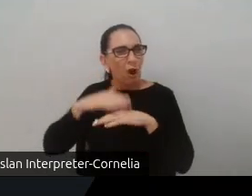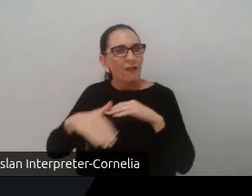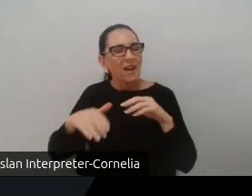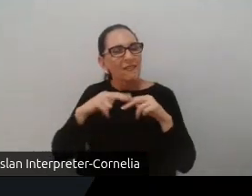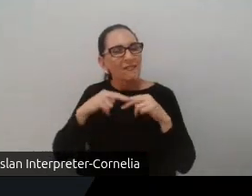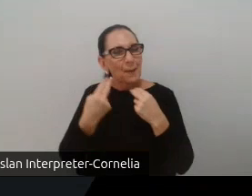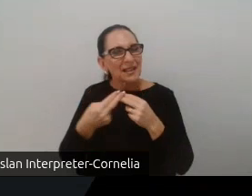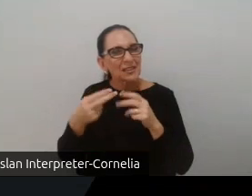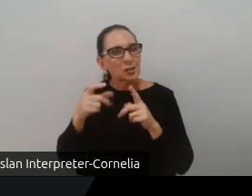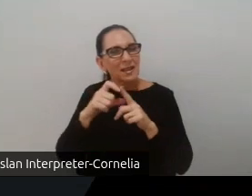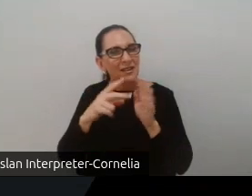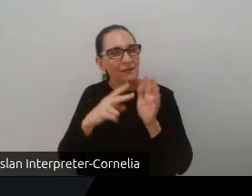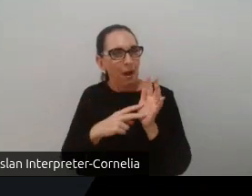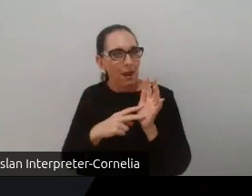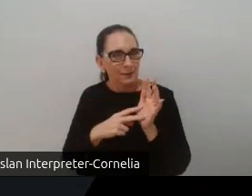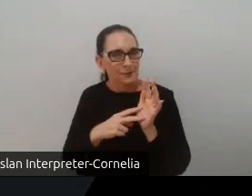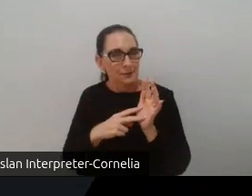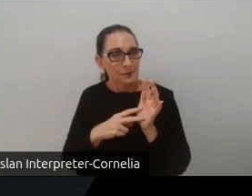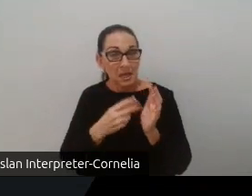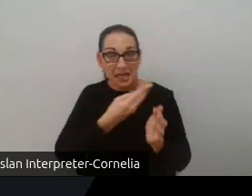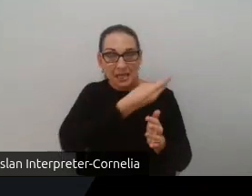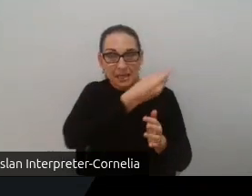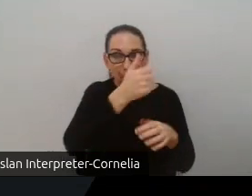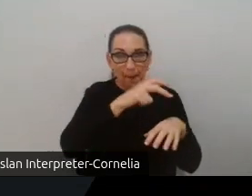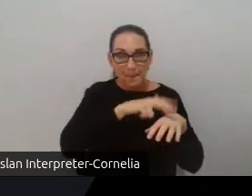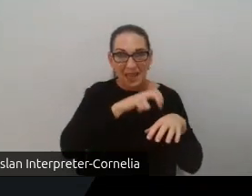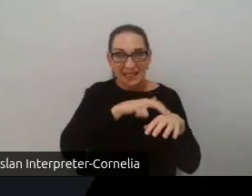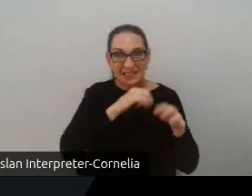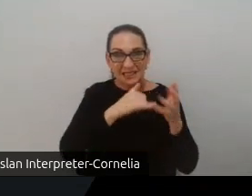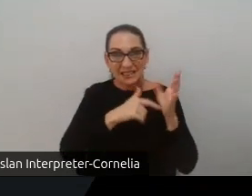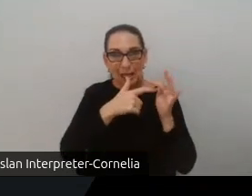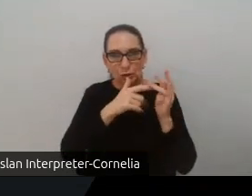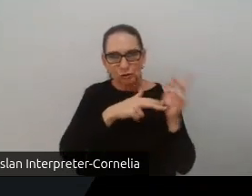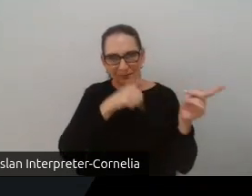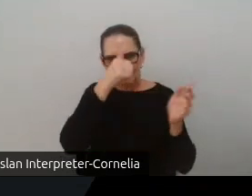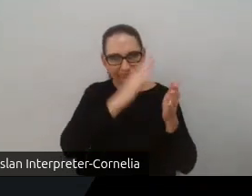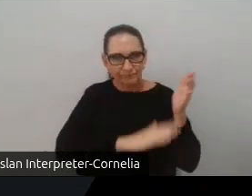Um some police officers and stations are better at including this than others, but um I'm personally